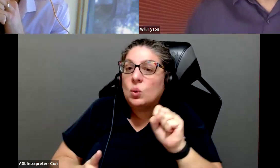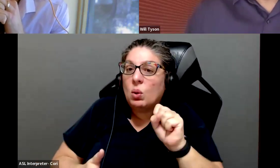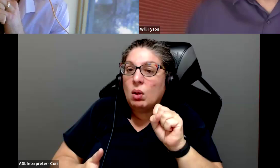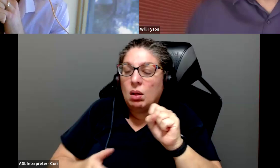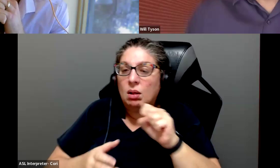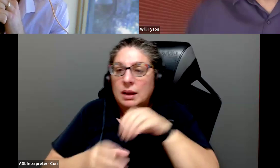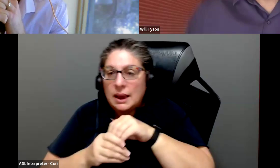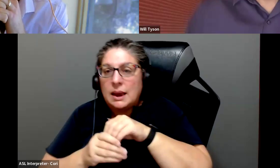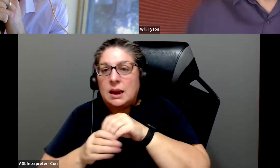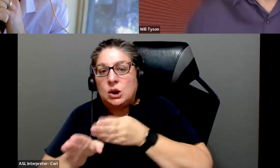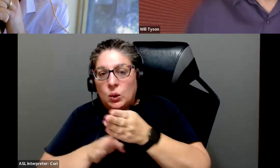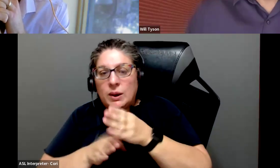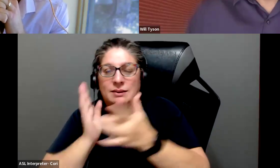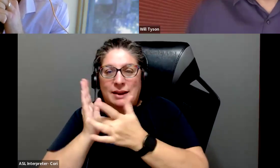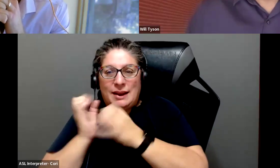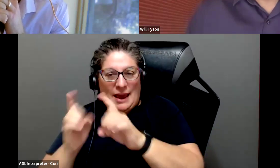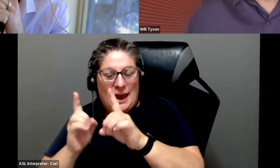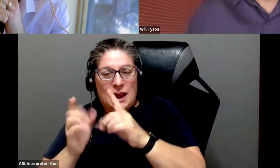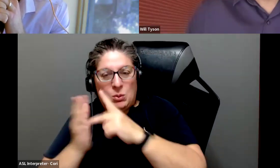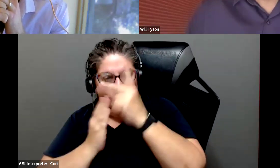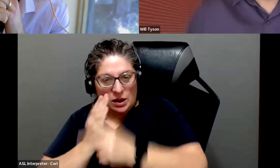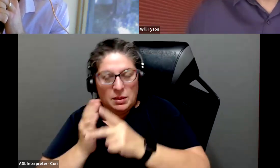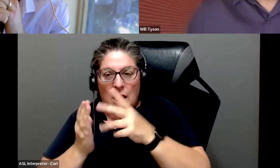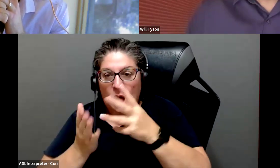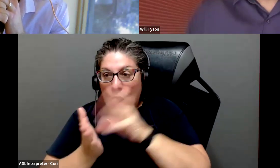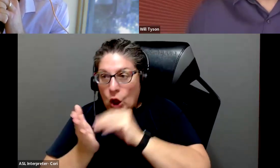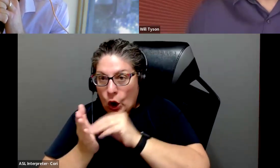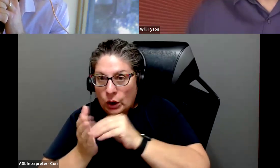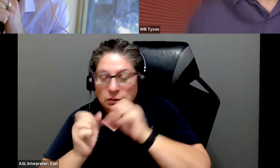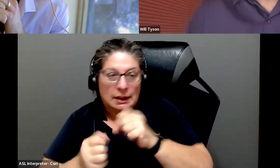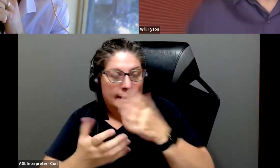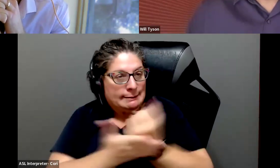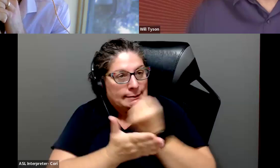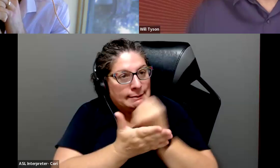Tech Ed programs and how they learned employability skills within their courses.